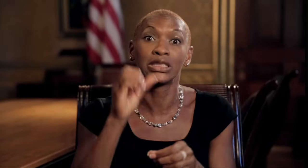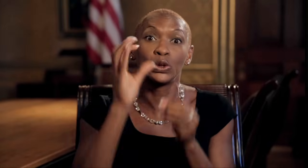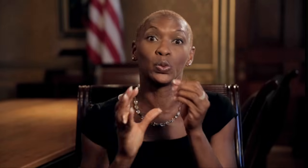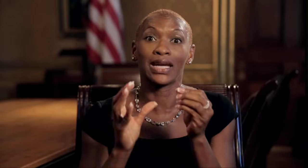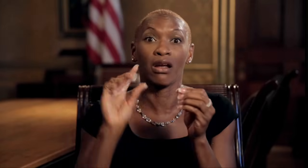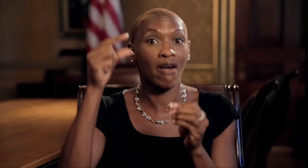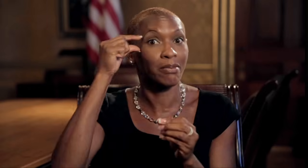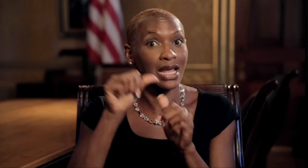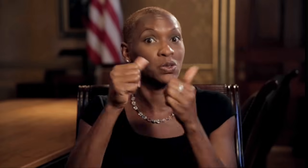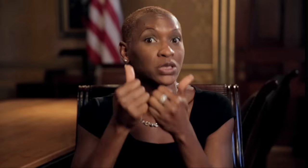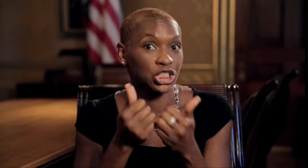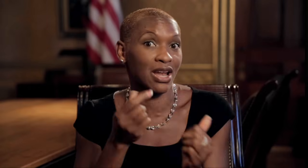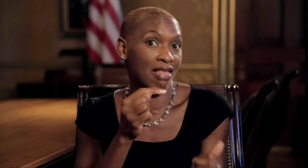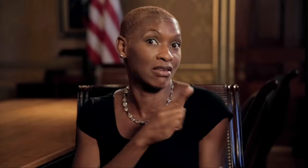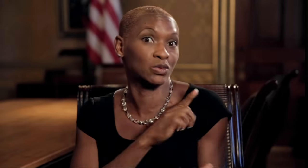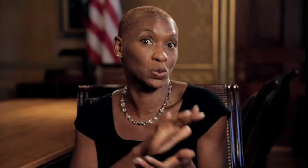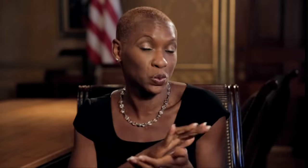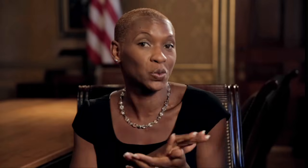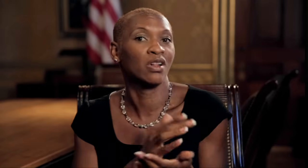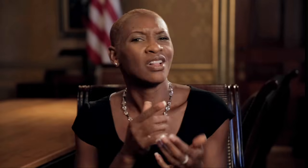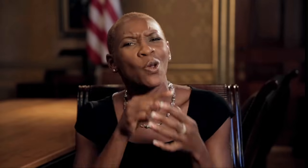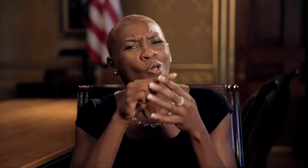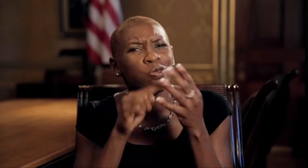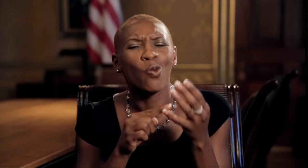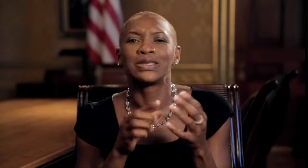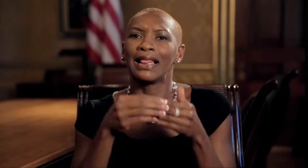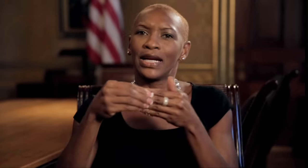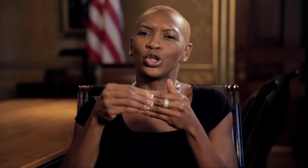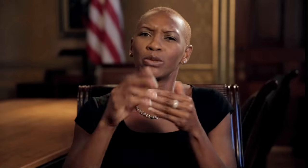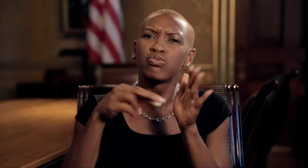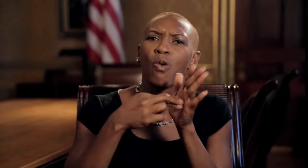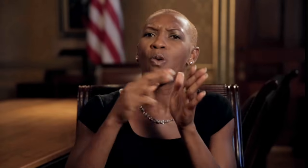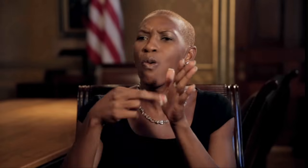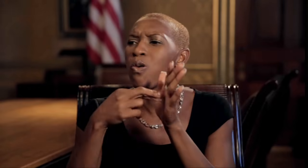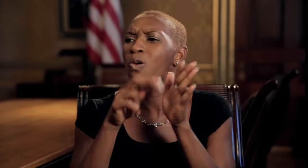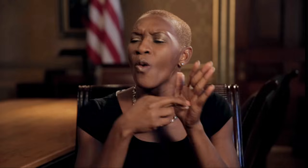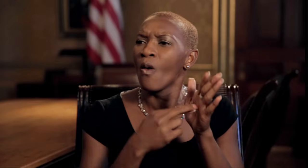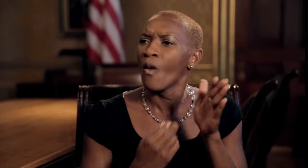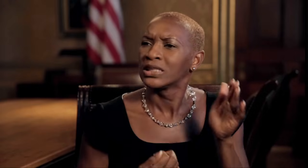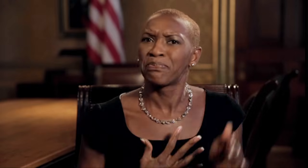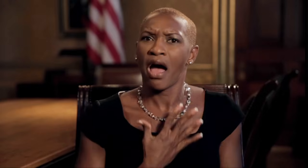including the student government association at school. So those leadership roles inspired